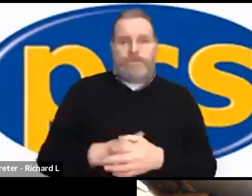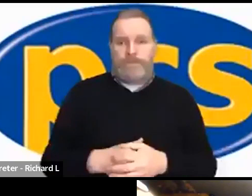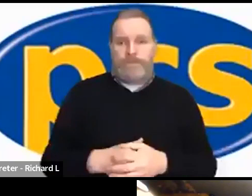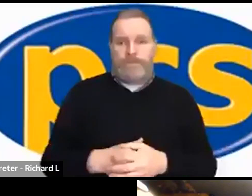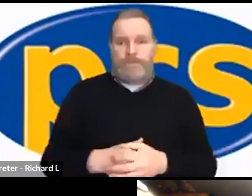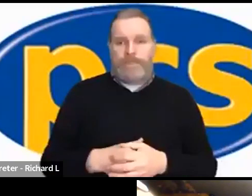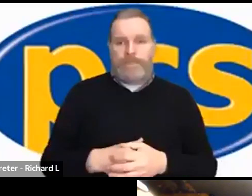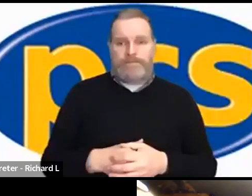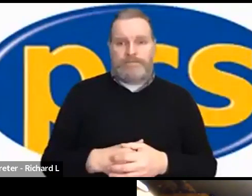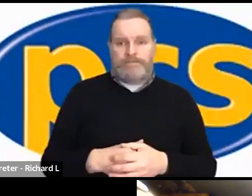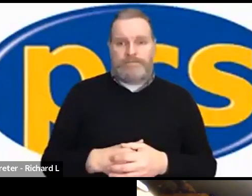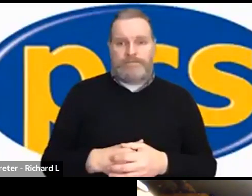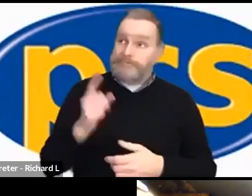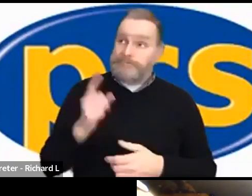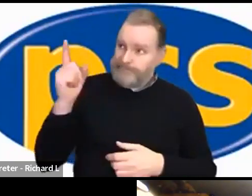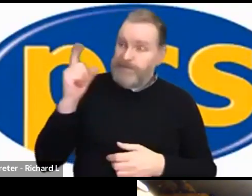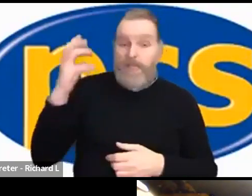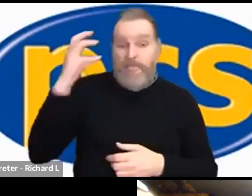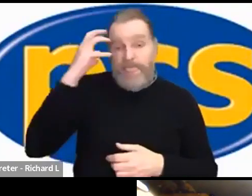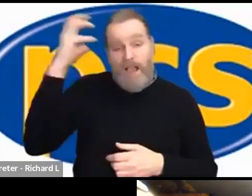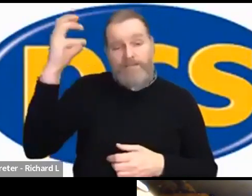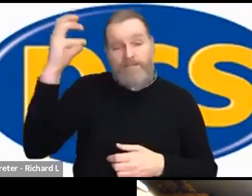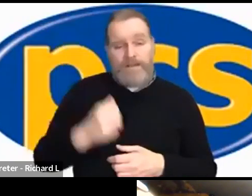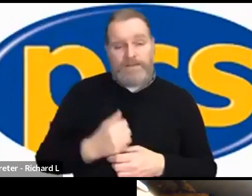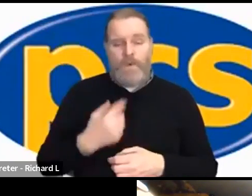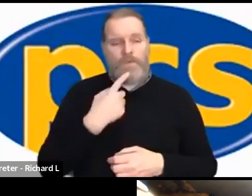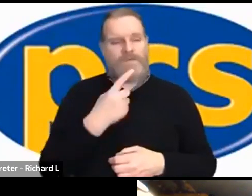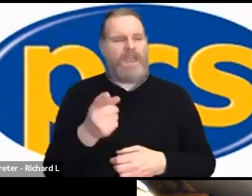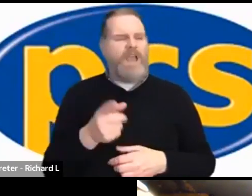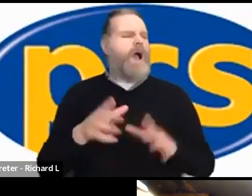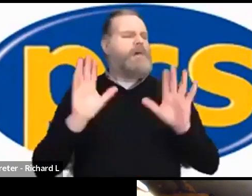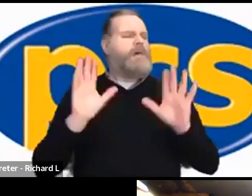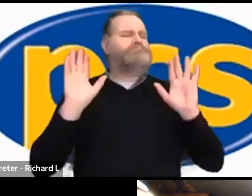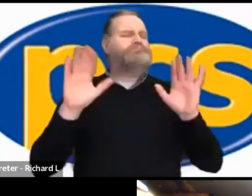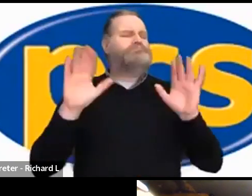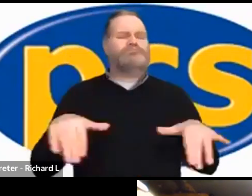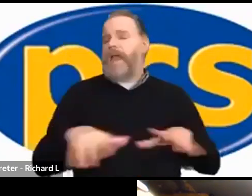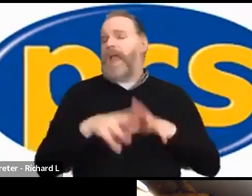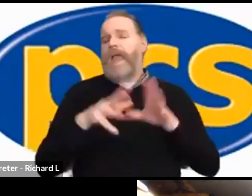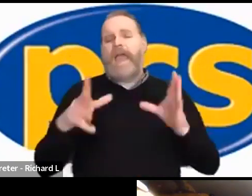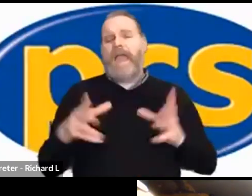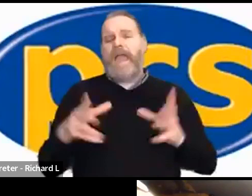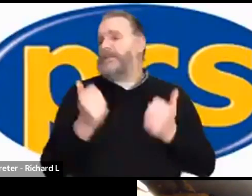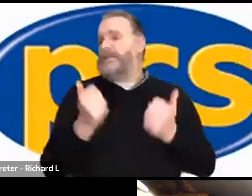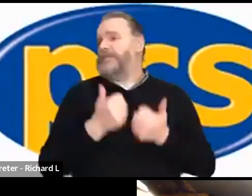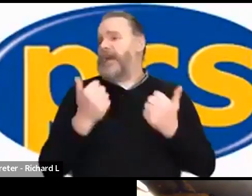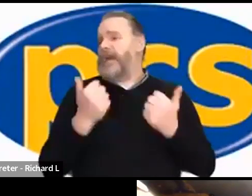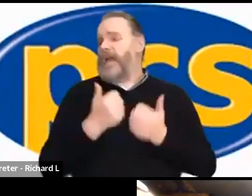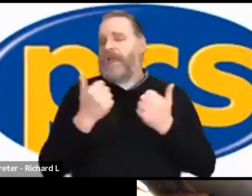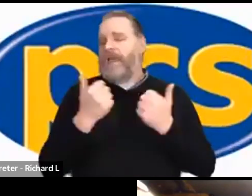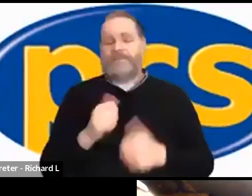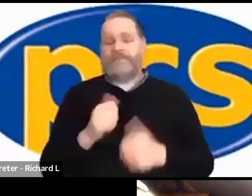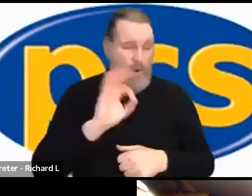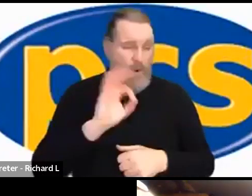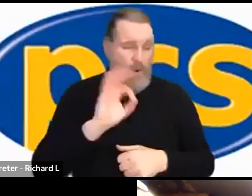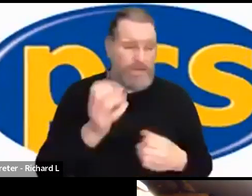cedent what they're gonna be doing on the first of February is pumping our information , designed to designed to say, all is well. People aren't on strike